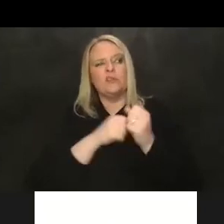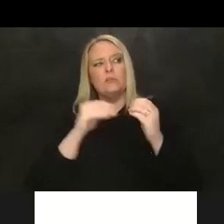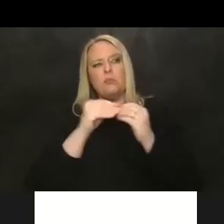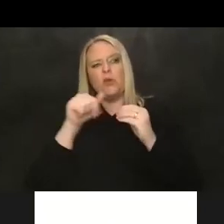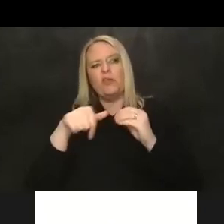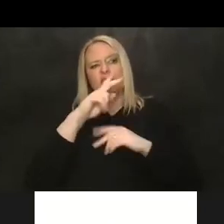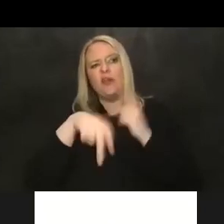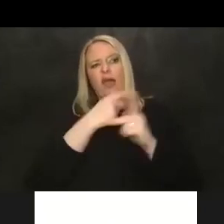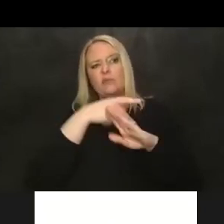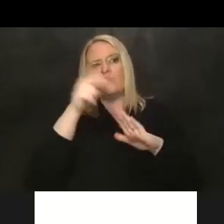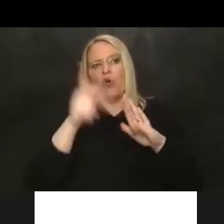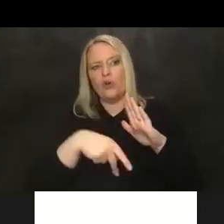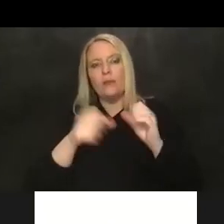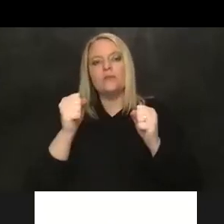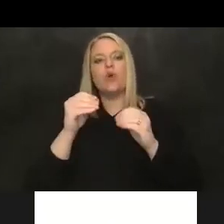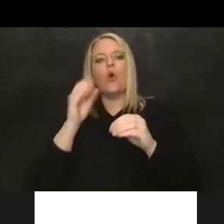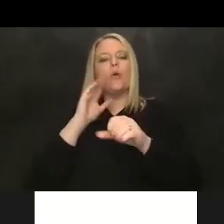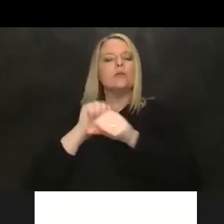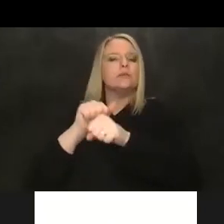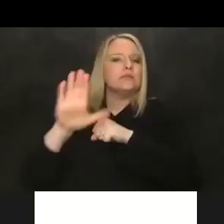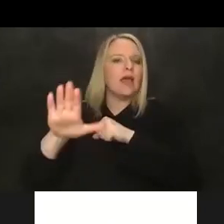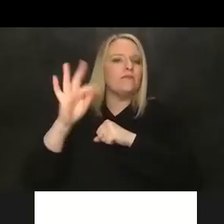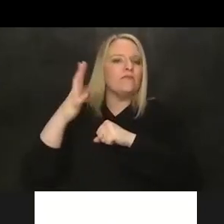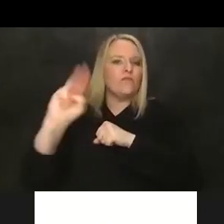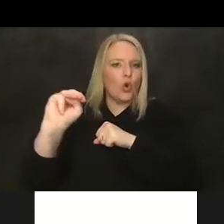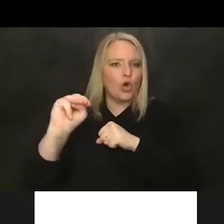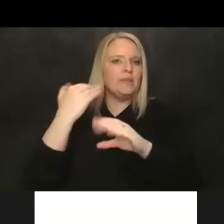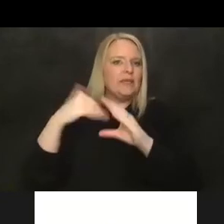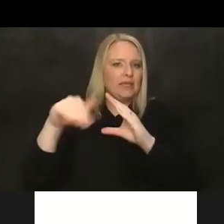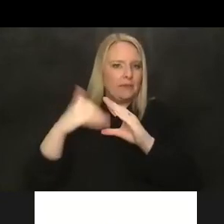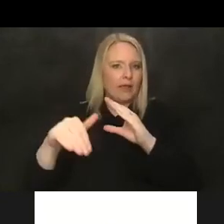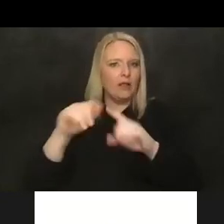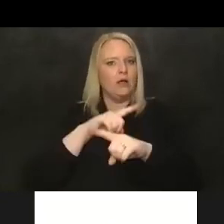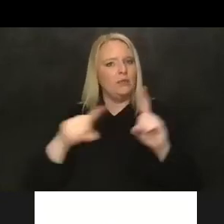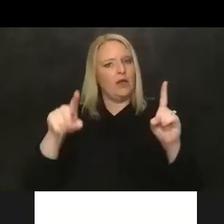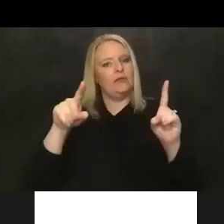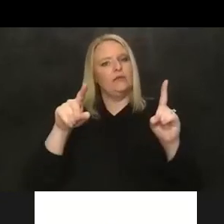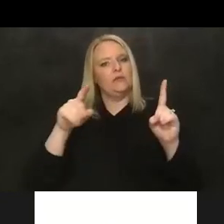we will send that over email as well, but that's my plug, but please fill out the feedback form!